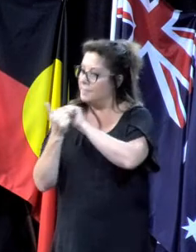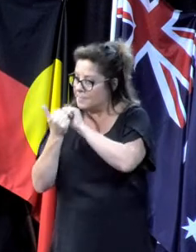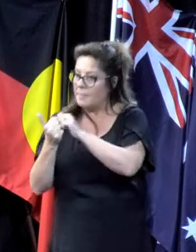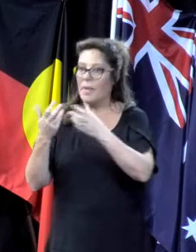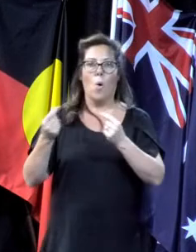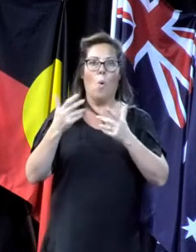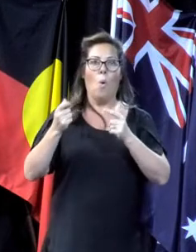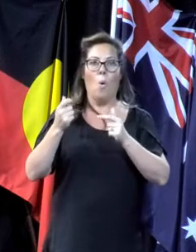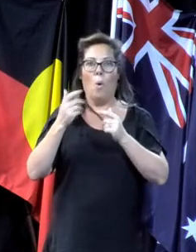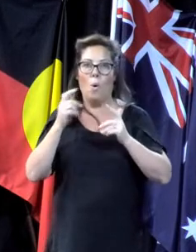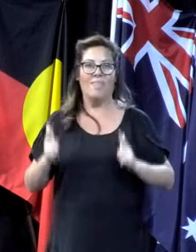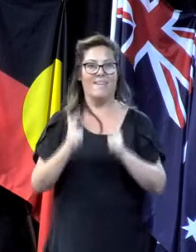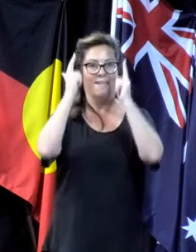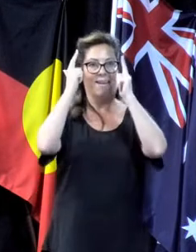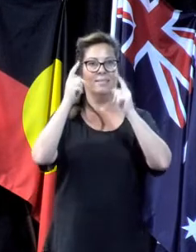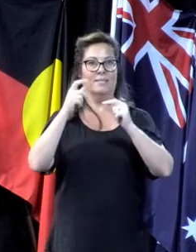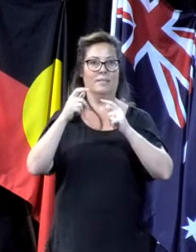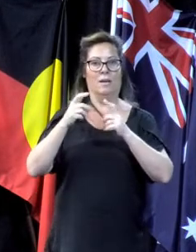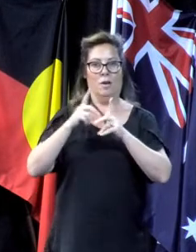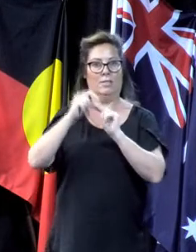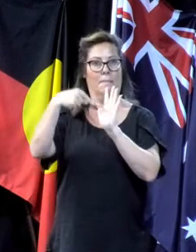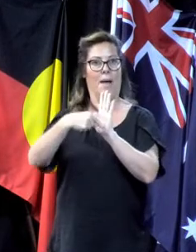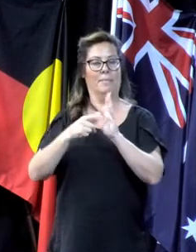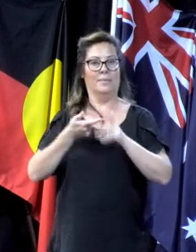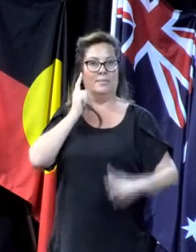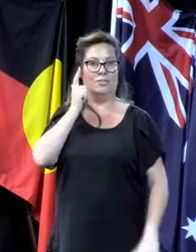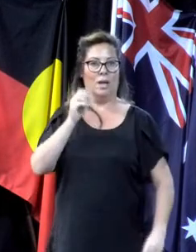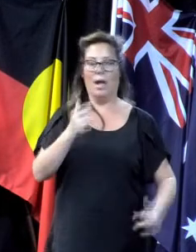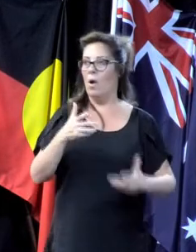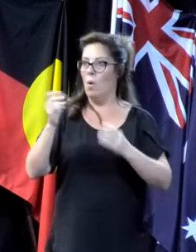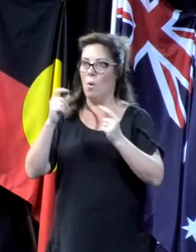to our deputy principal but that contact is regular